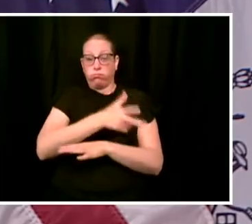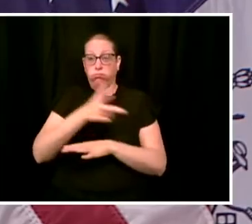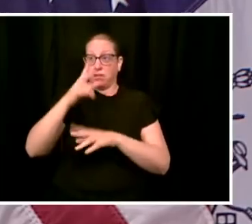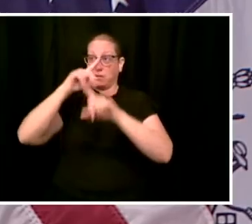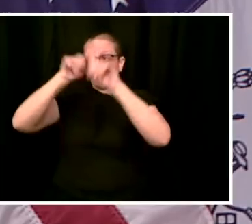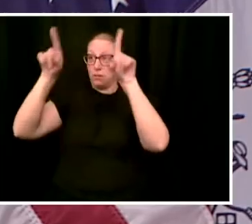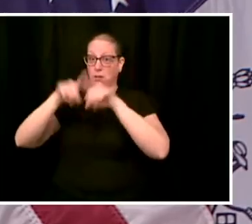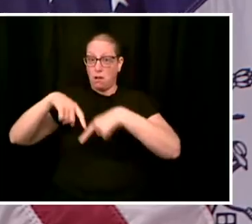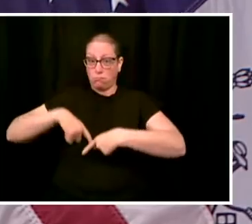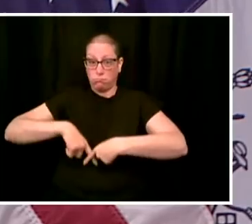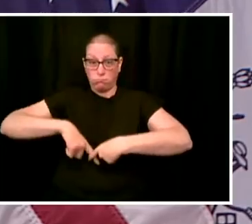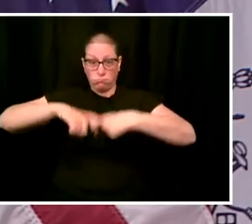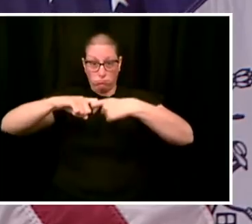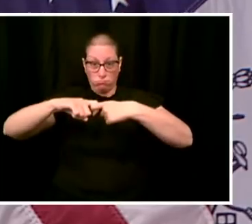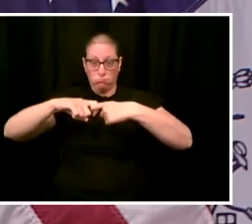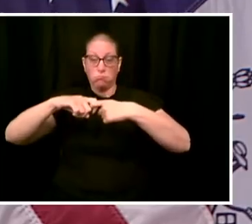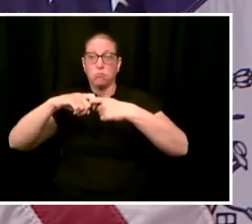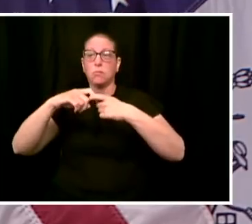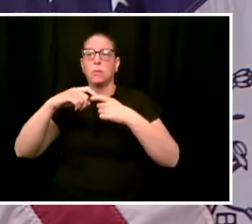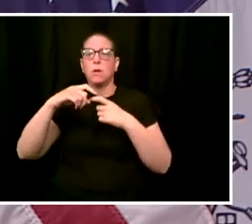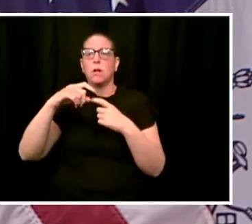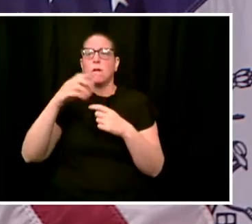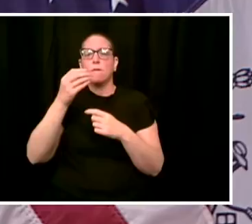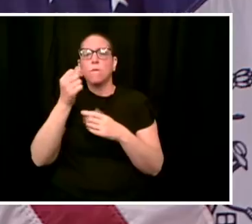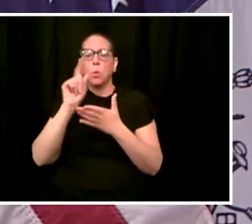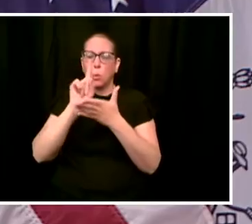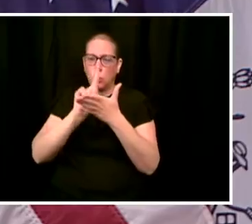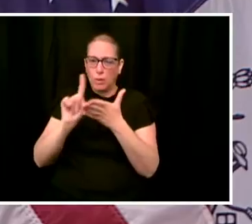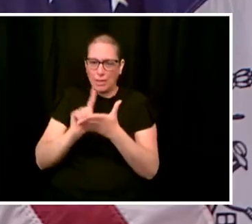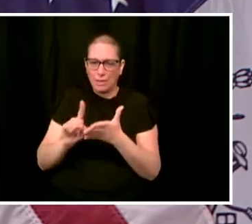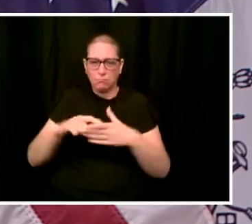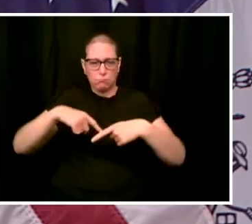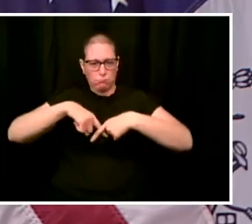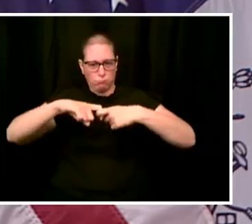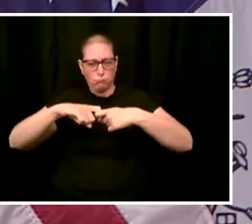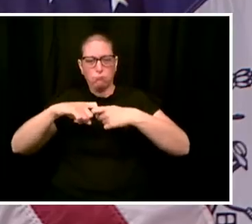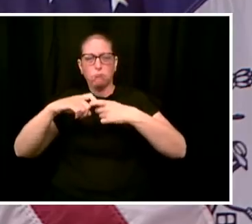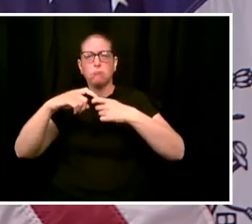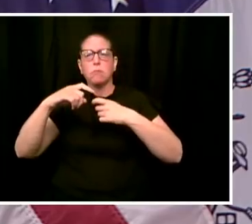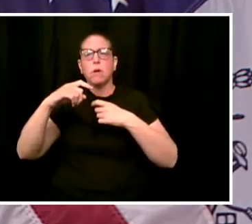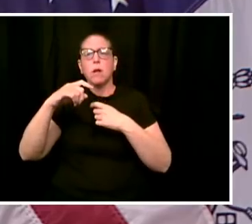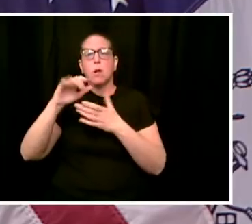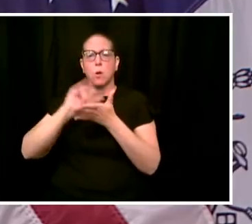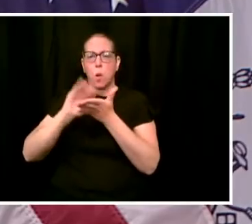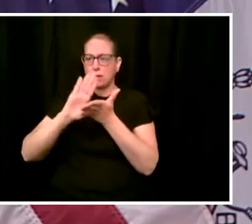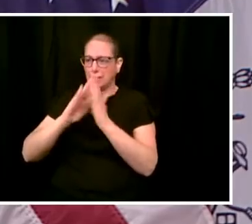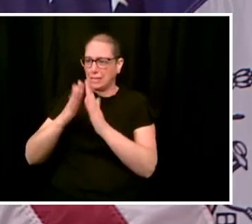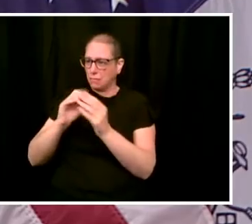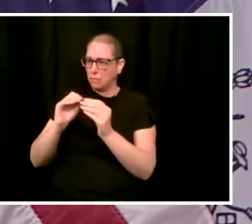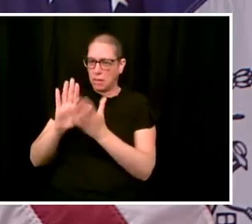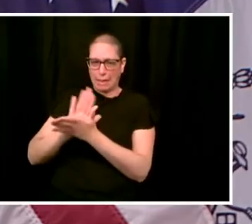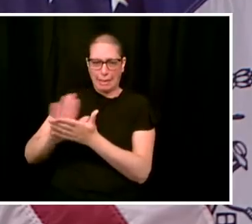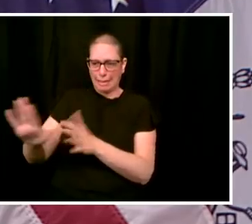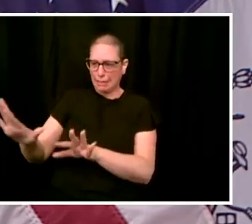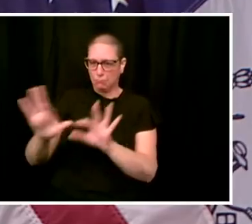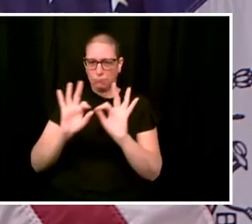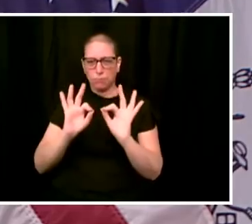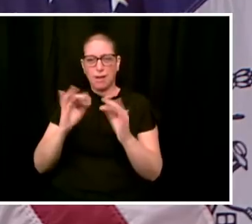WEEK AND YOU SAID THE CITY HAS MAINTAINED RELATIVELY CLEAN. HAVE THEY CONSIDERED ANY